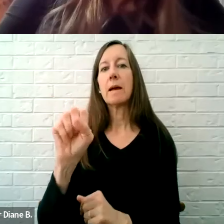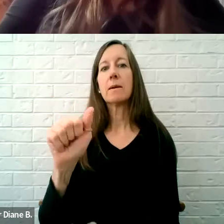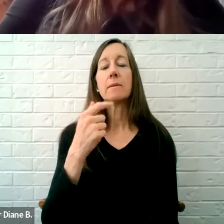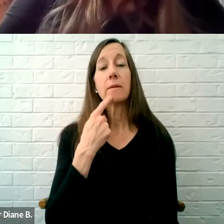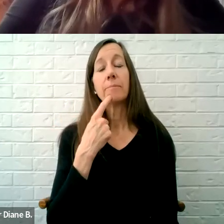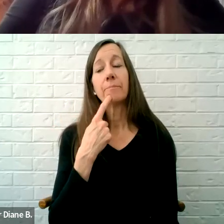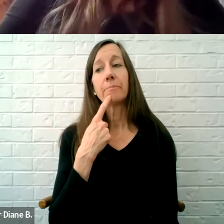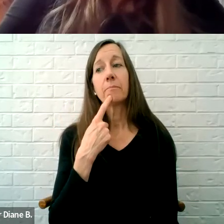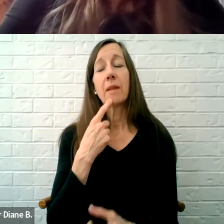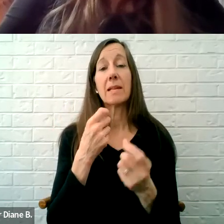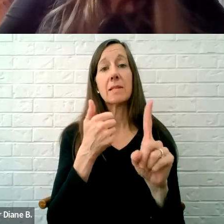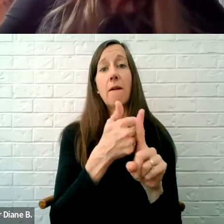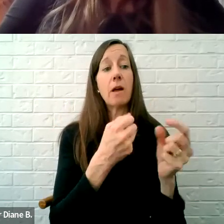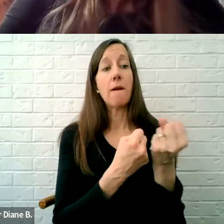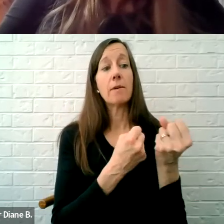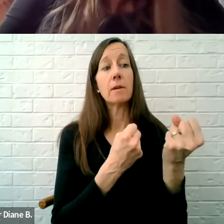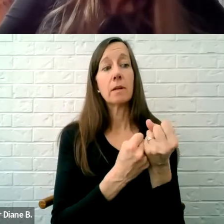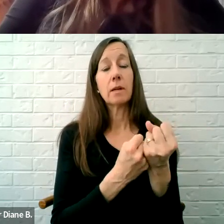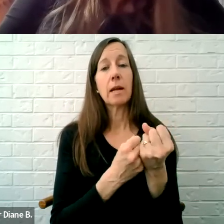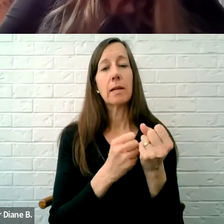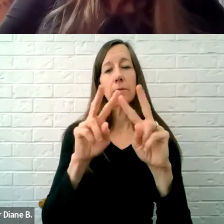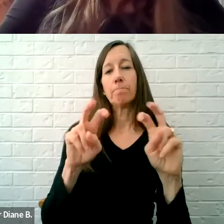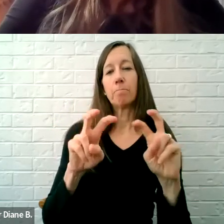Are we still locking people away? If they live in gated communities